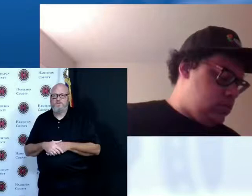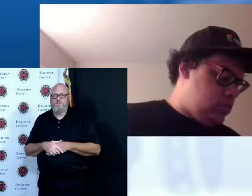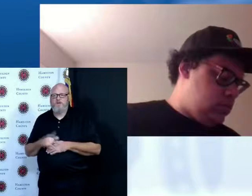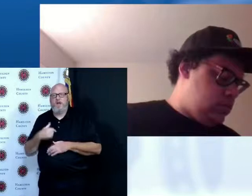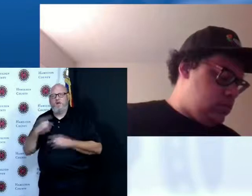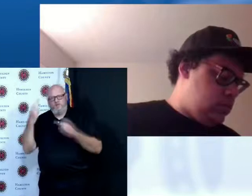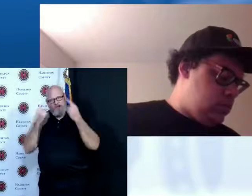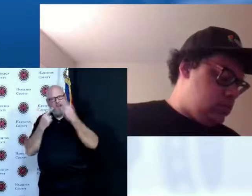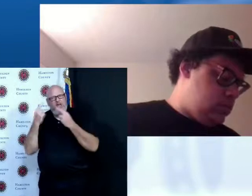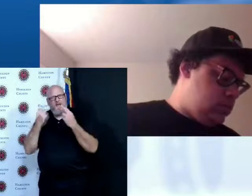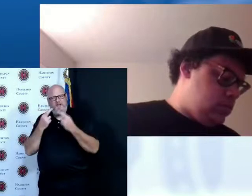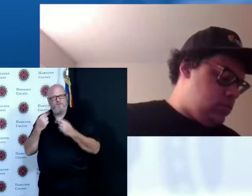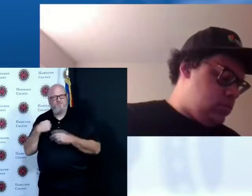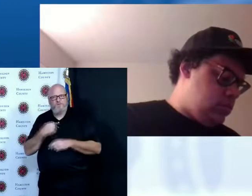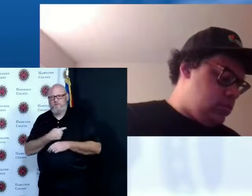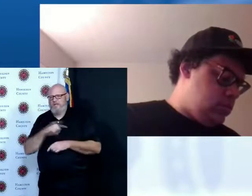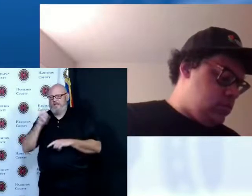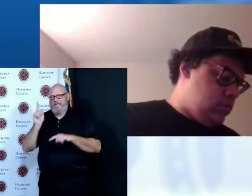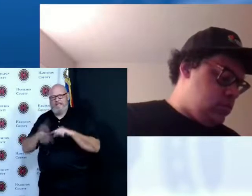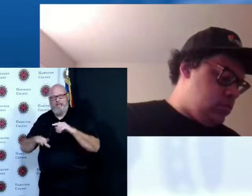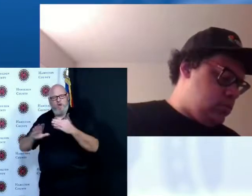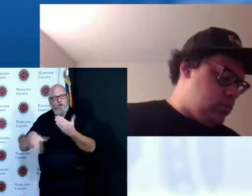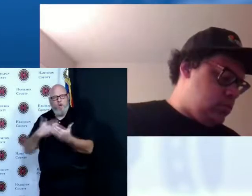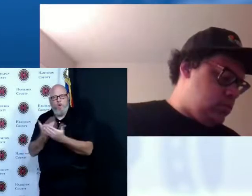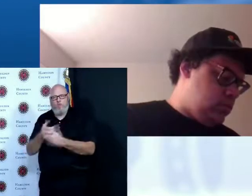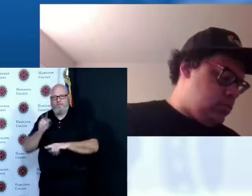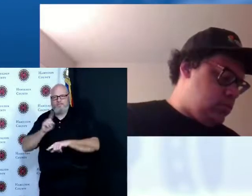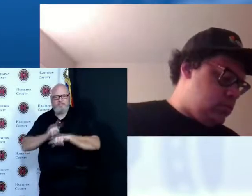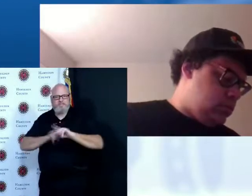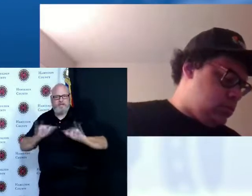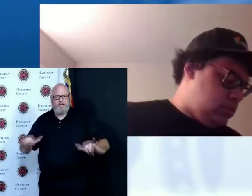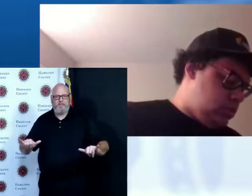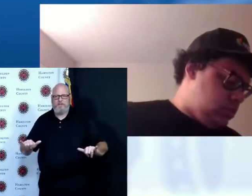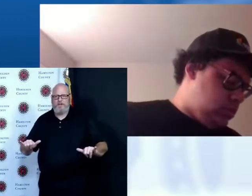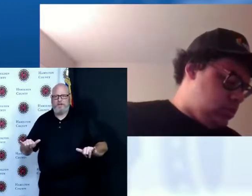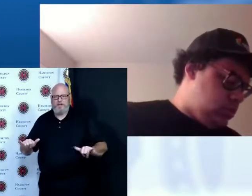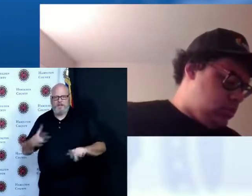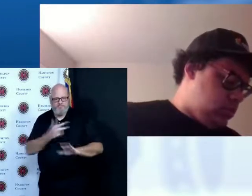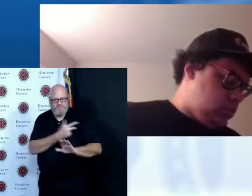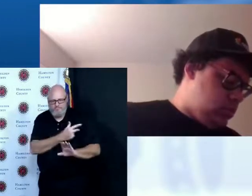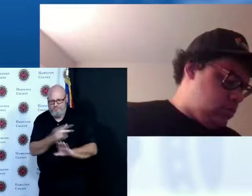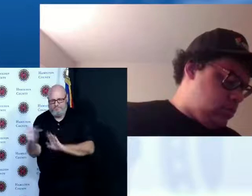mind I think the other item that I want to really emphasize if I may is that our schools are really